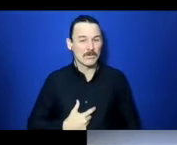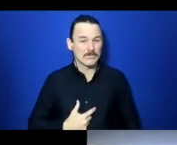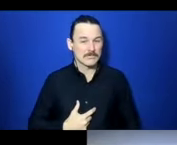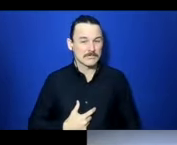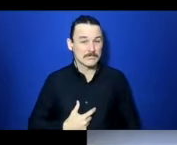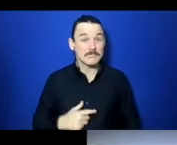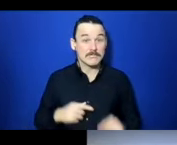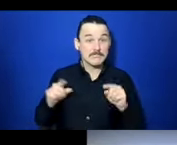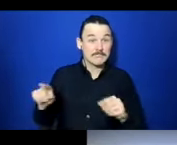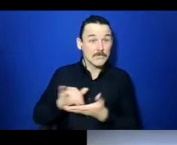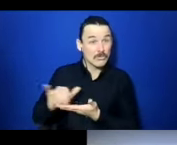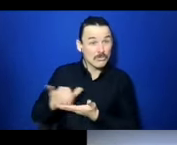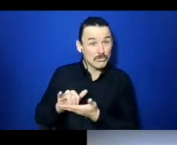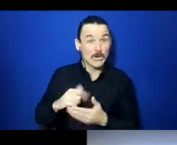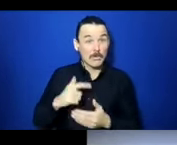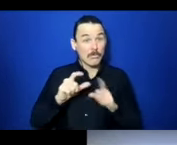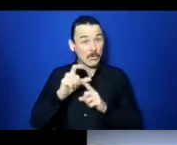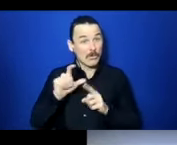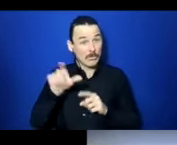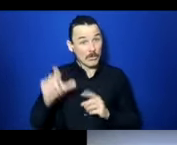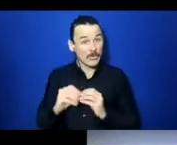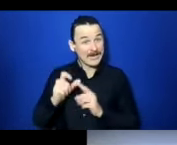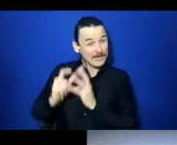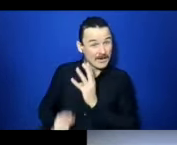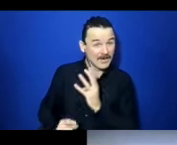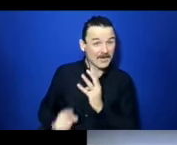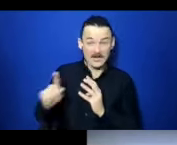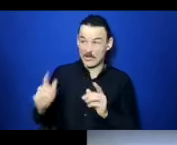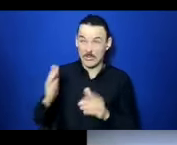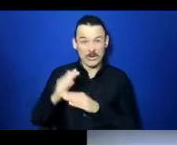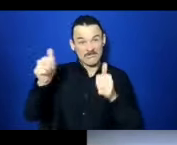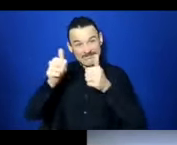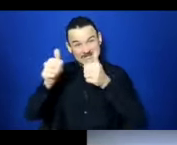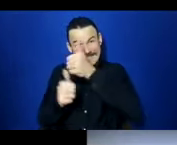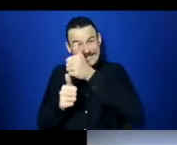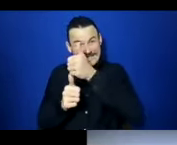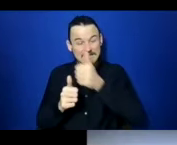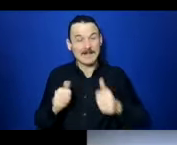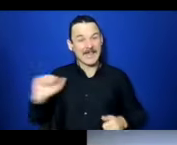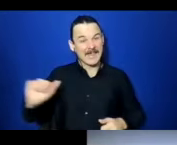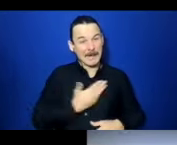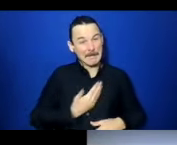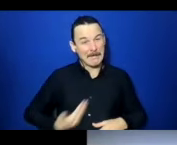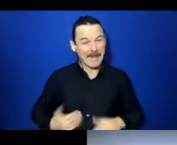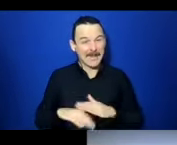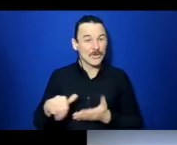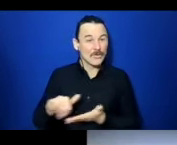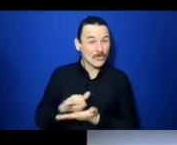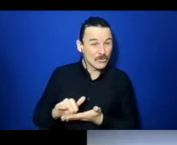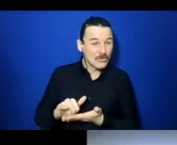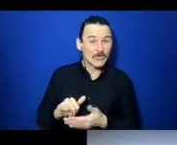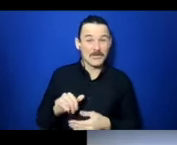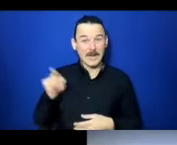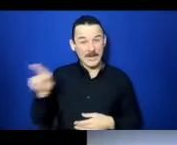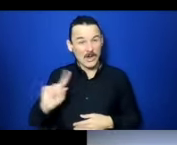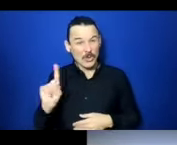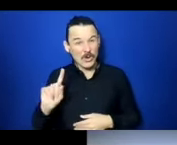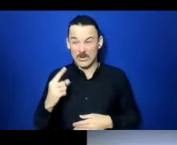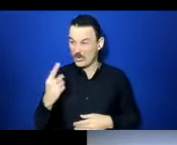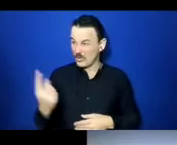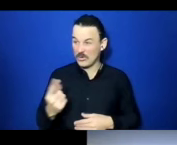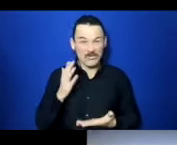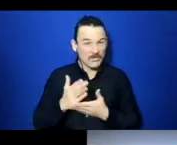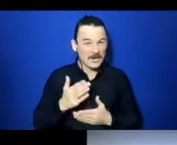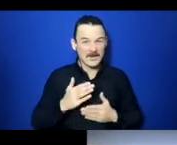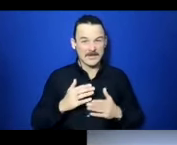visible in terms of pushing the envelope in the city and really demanding that these